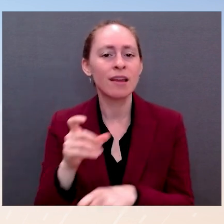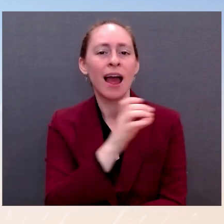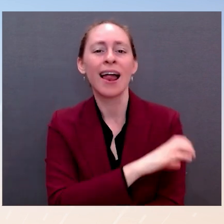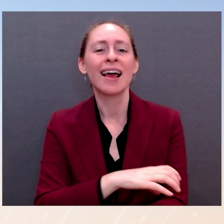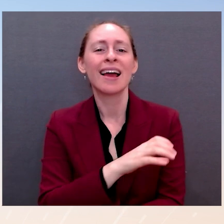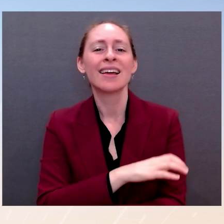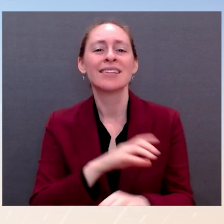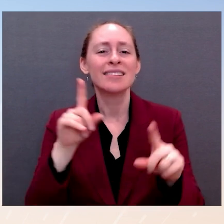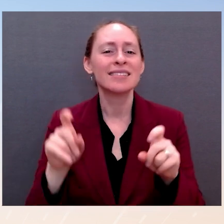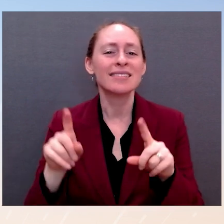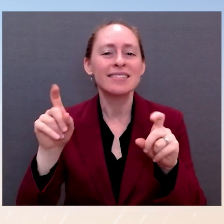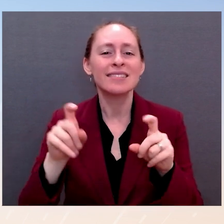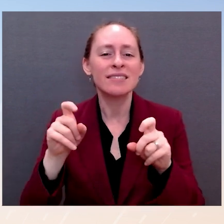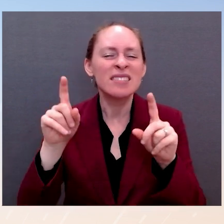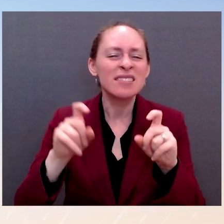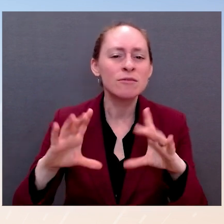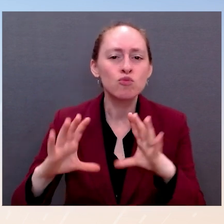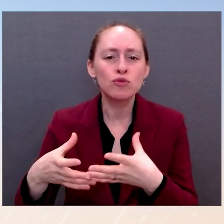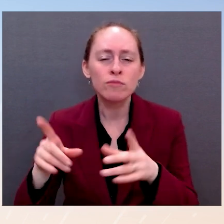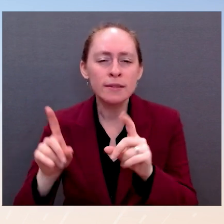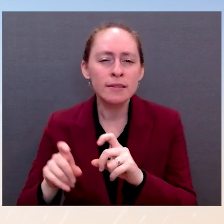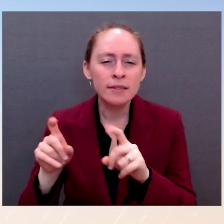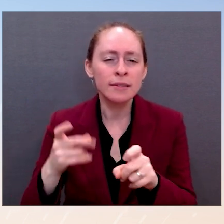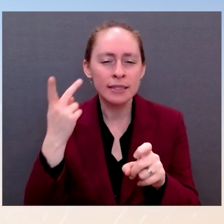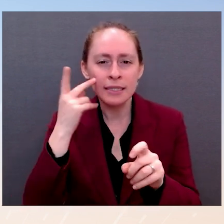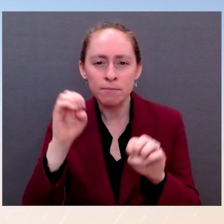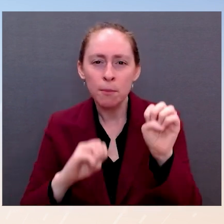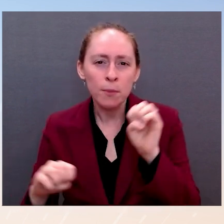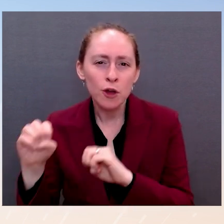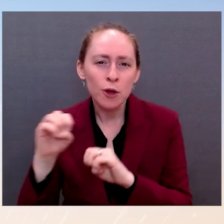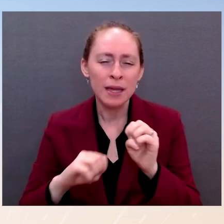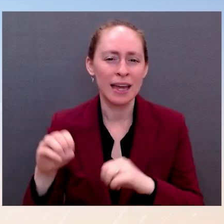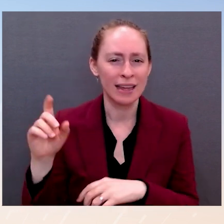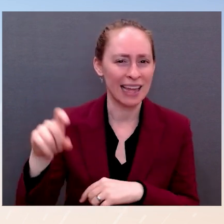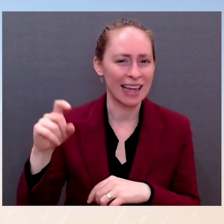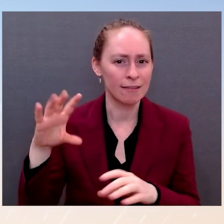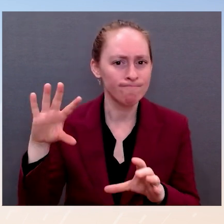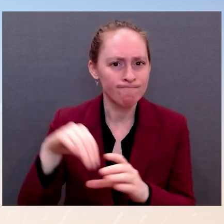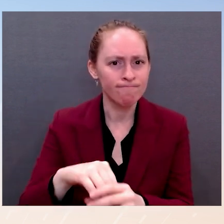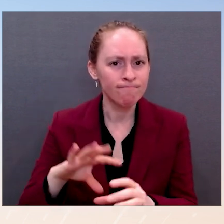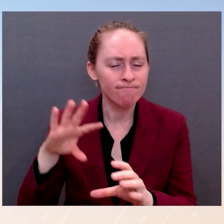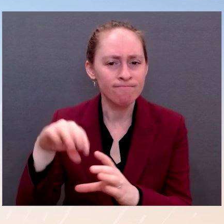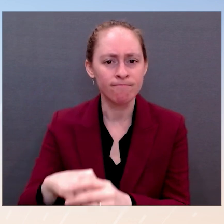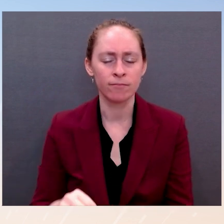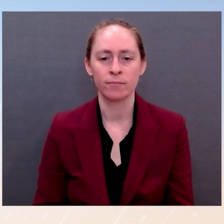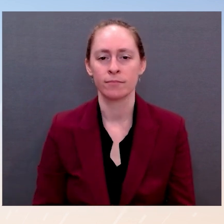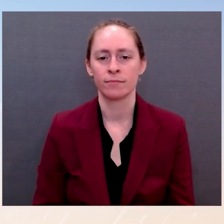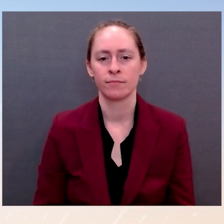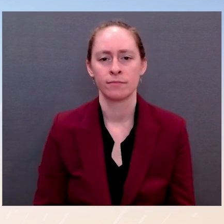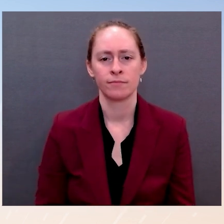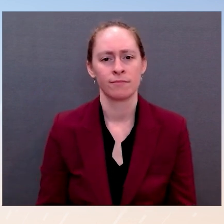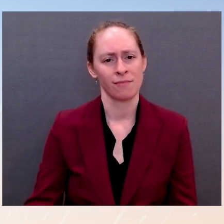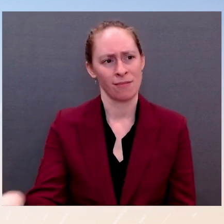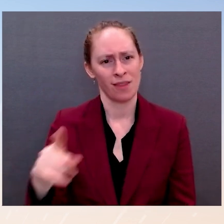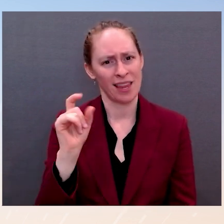for these types of therapies. And we also need black women to know about their risk